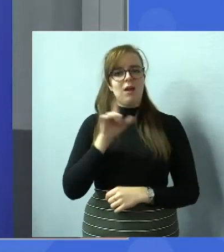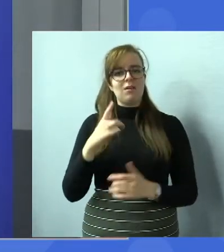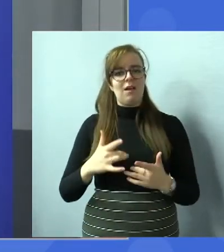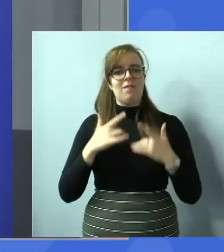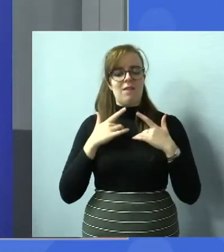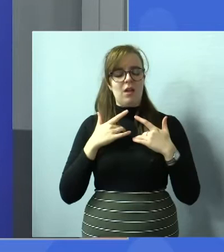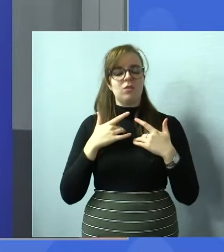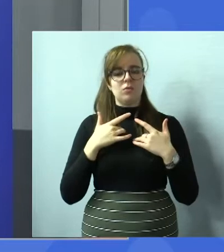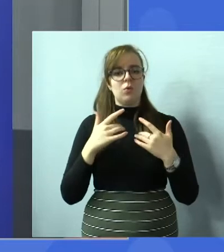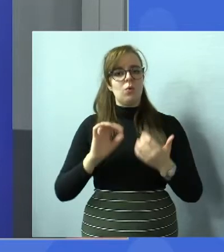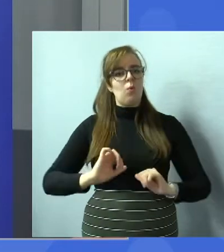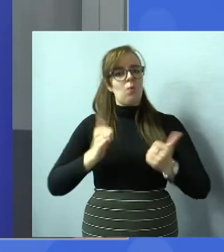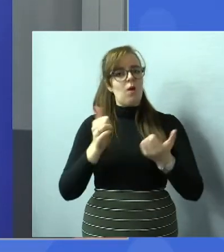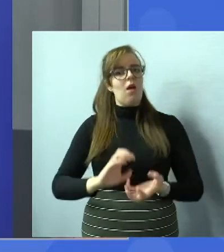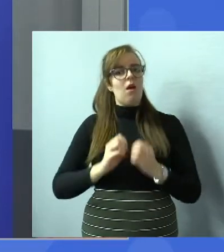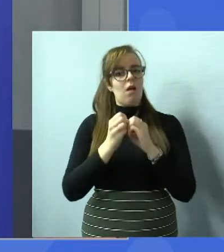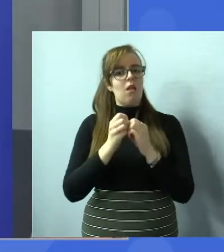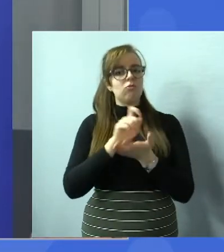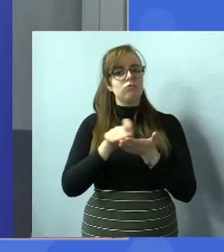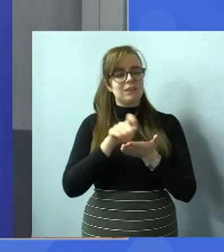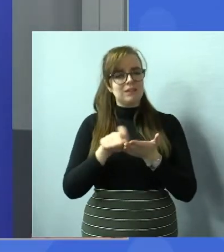crafted so I just wanted to reflect that back to